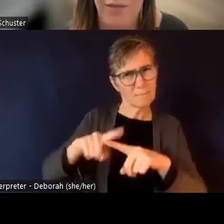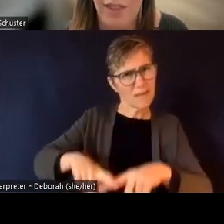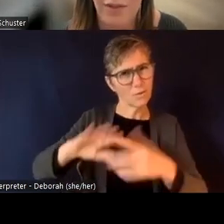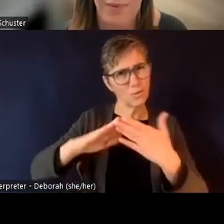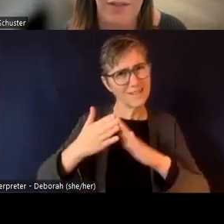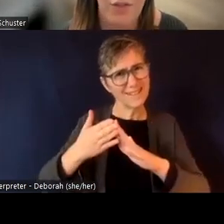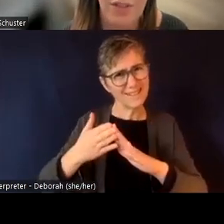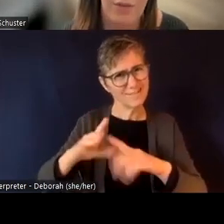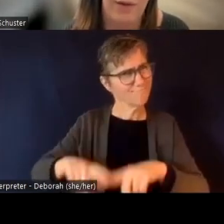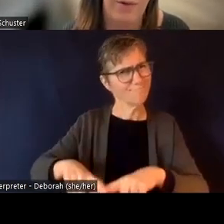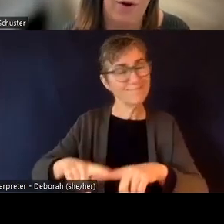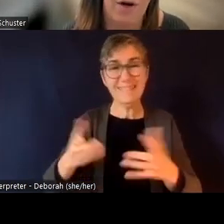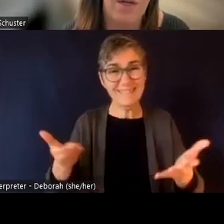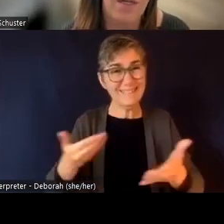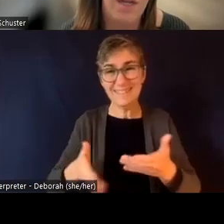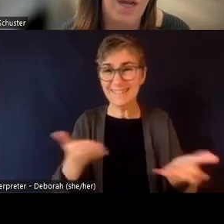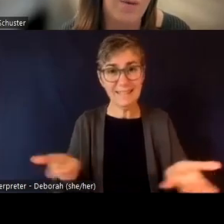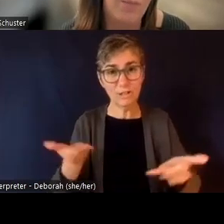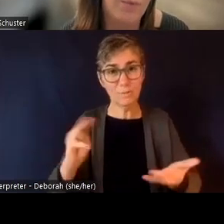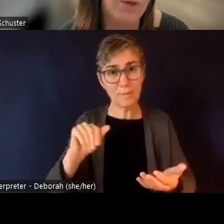Even here in Massachusetts, where there are, you know,